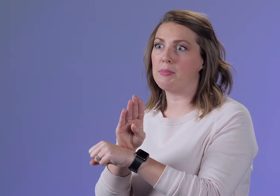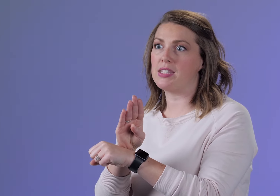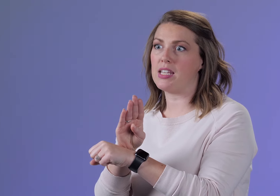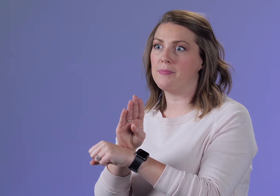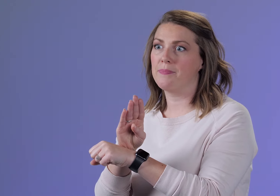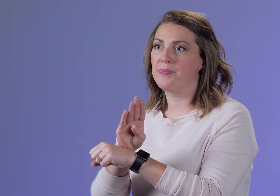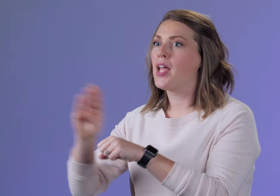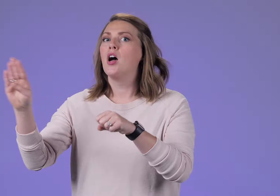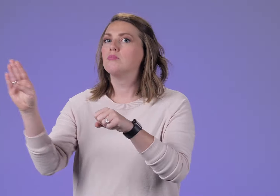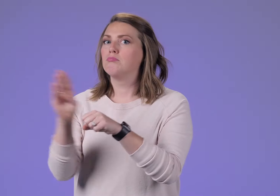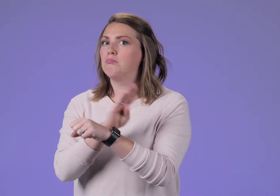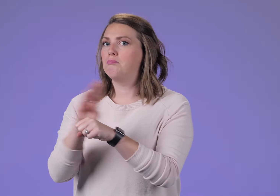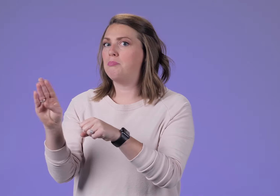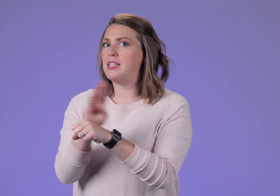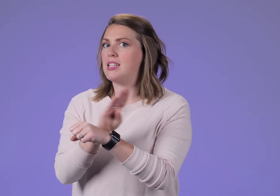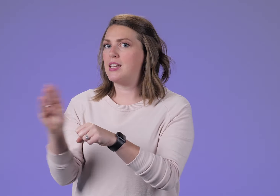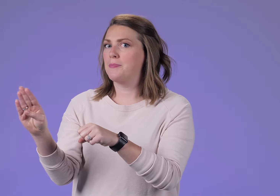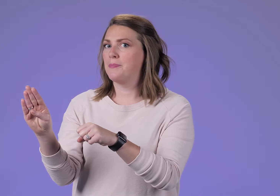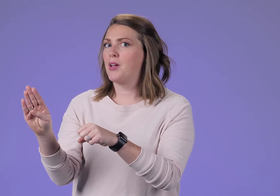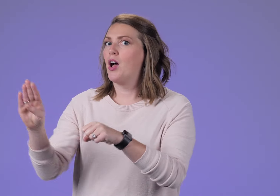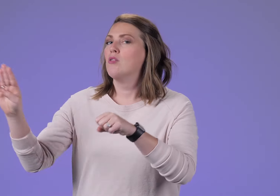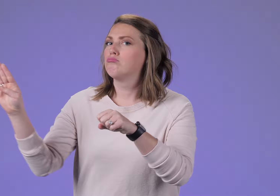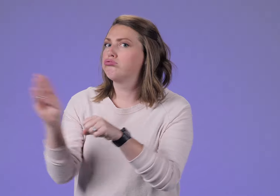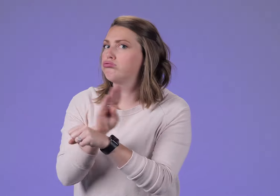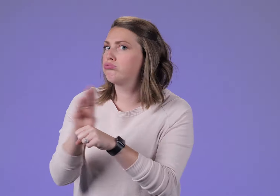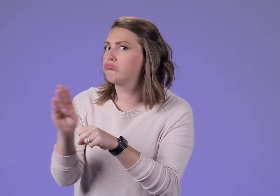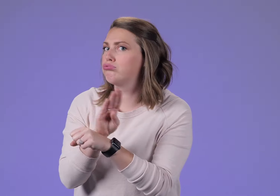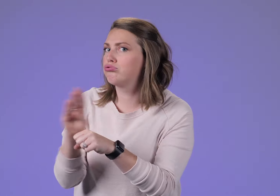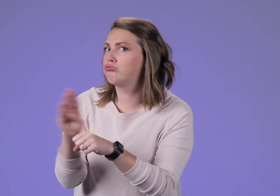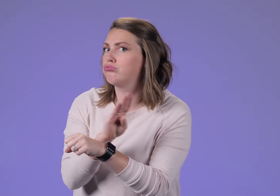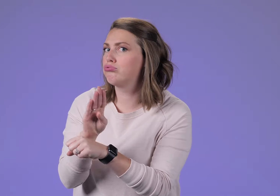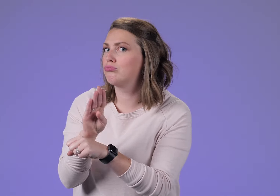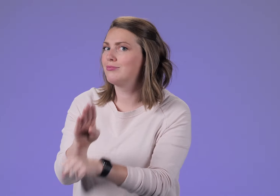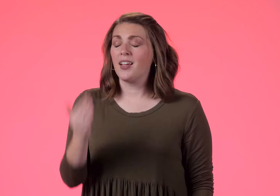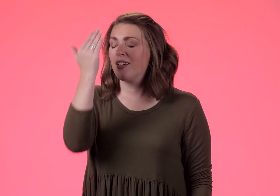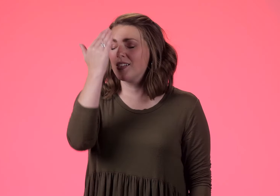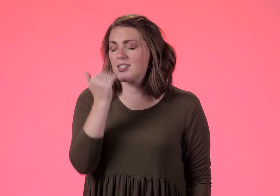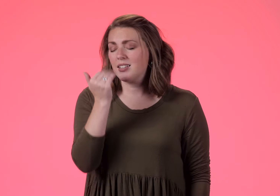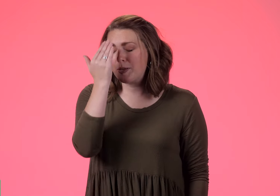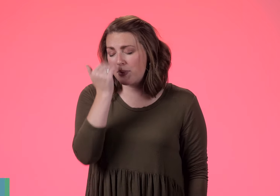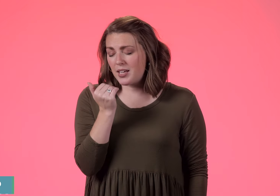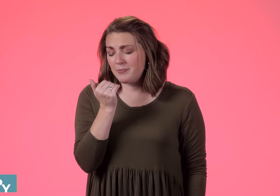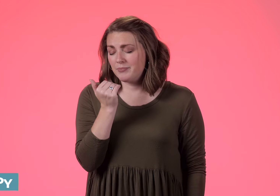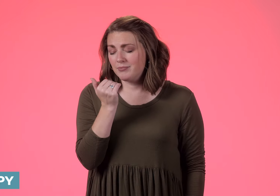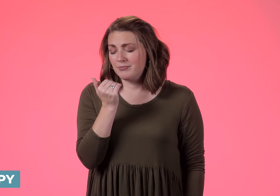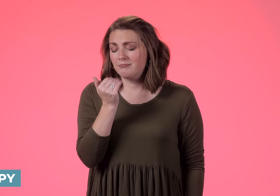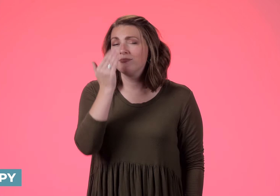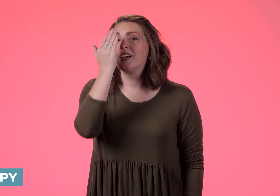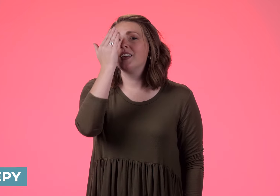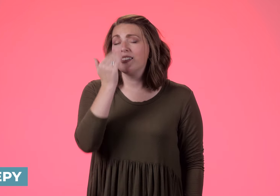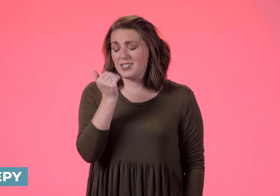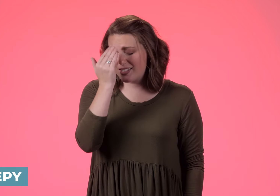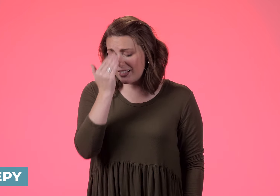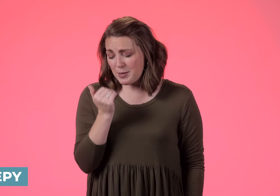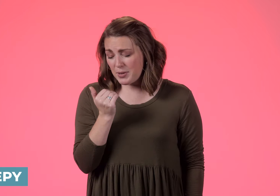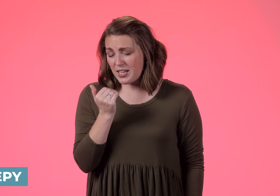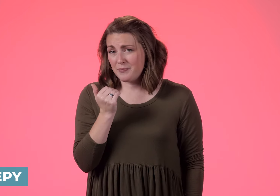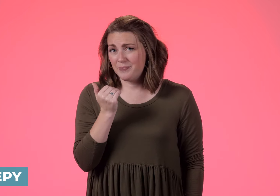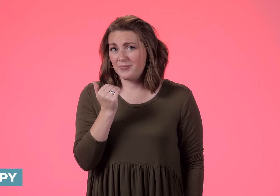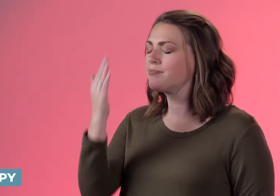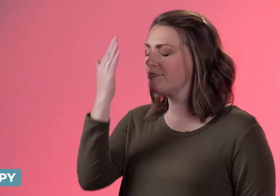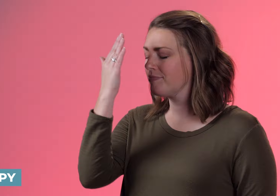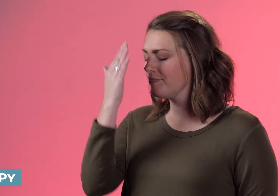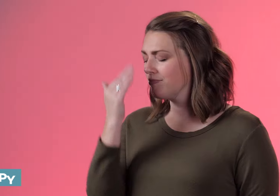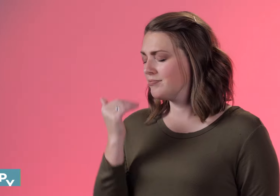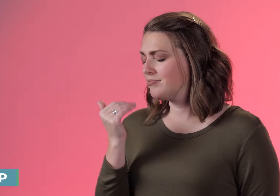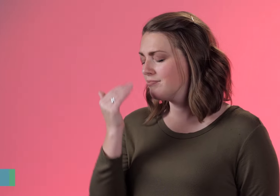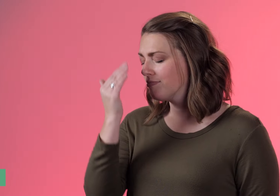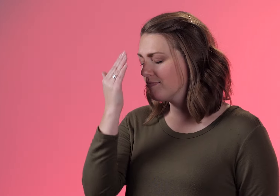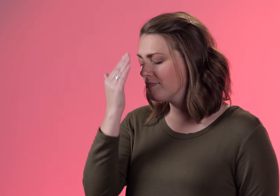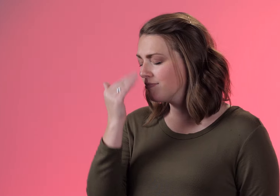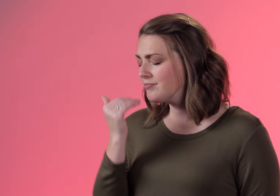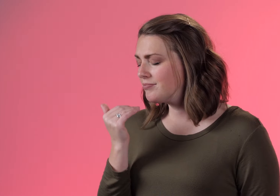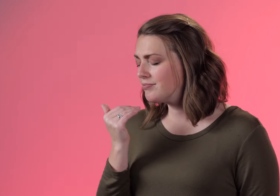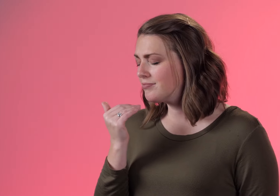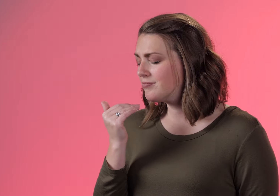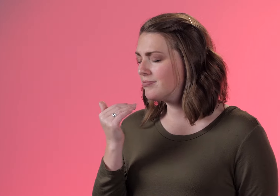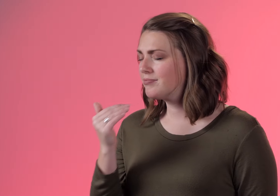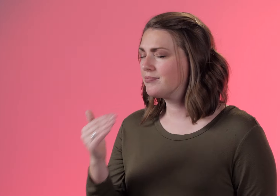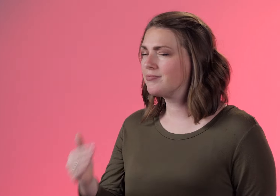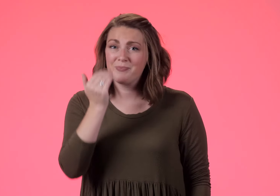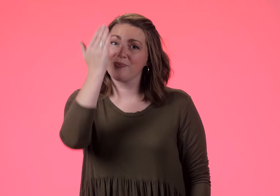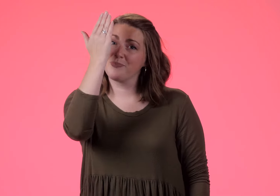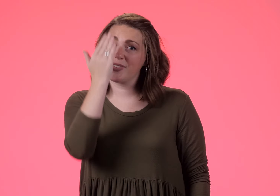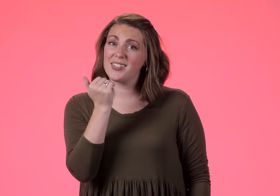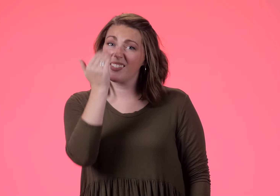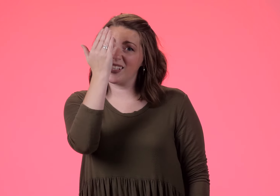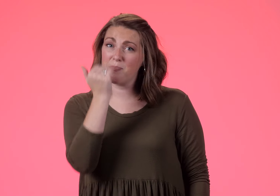to show you're really busy, 'busy' bptptptpt. 'Sleepy, sleepy,' it's like your head it nodding off, 'sleepy.'